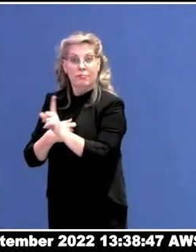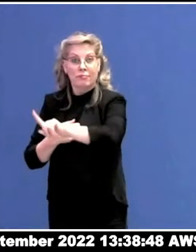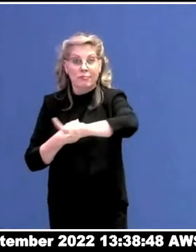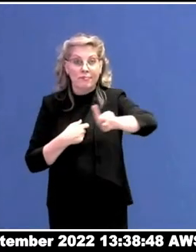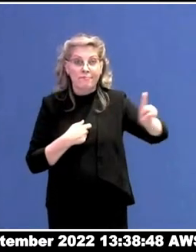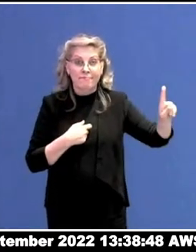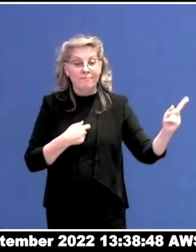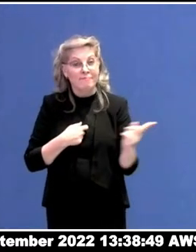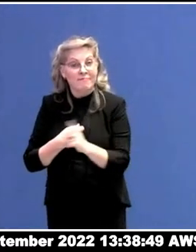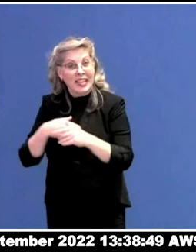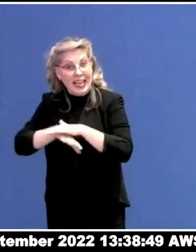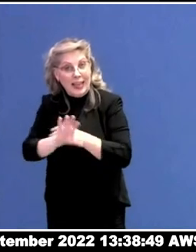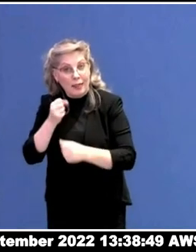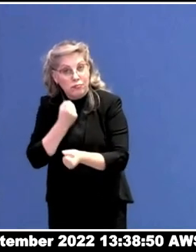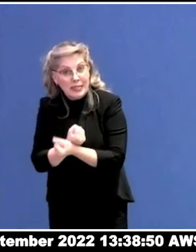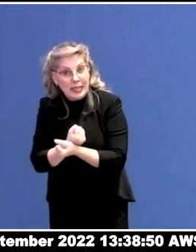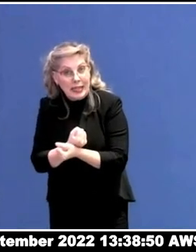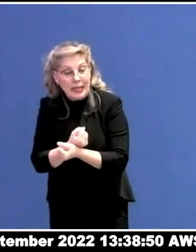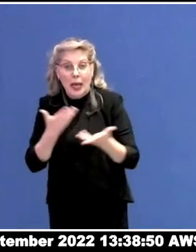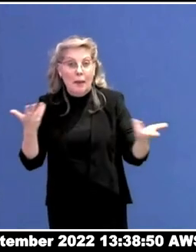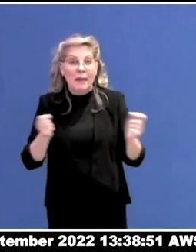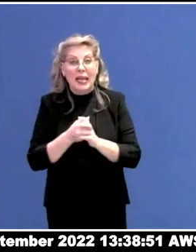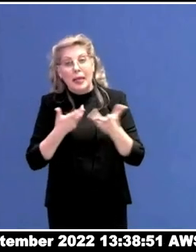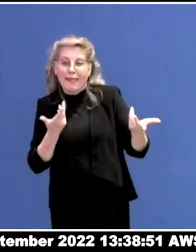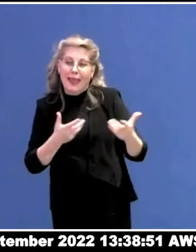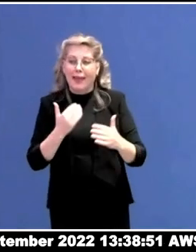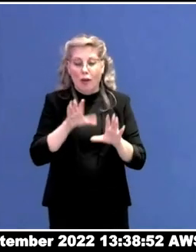And the experience was there that no one ever ran away, escaped, if you like.